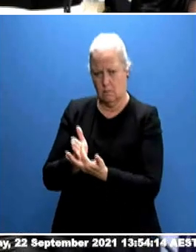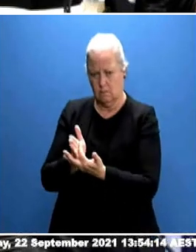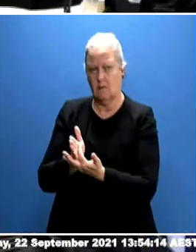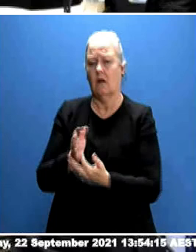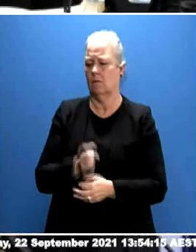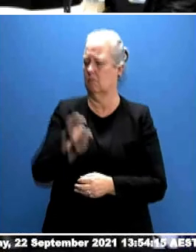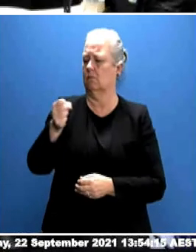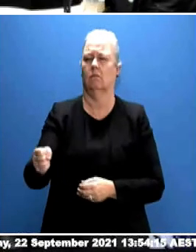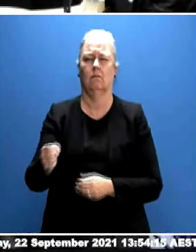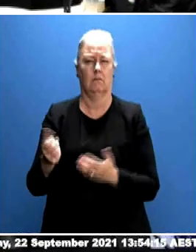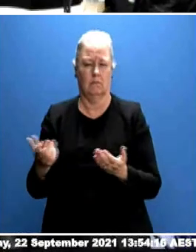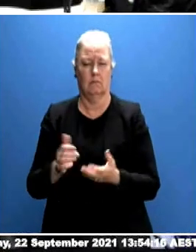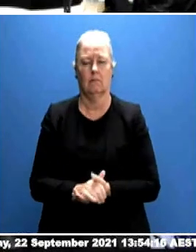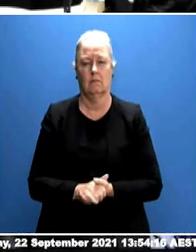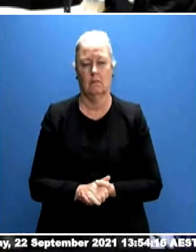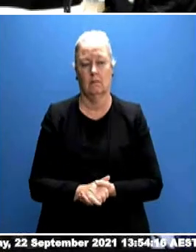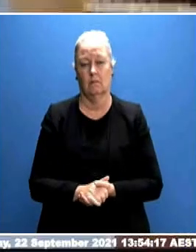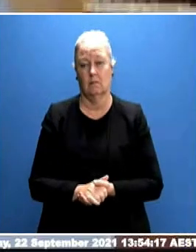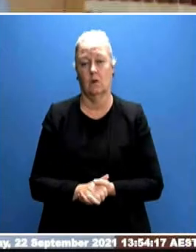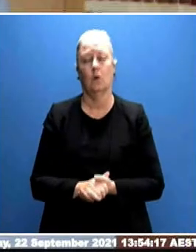The pathway for referral is that the district will become very